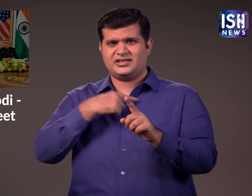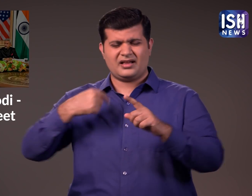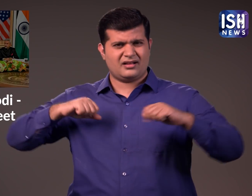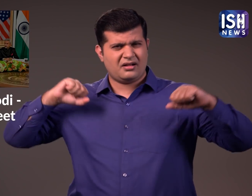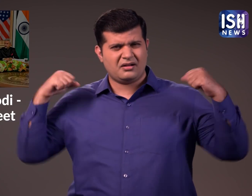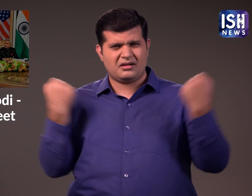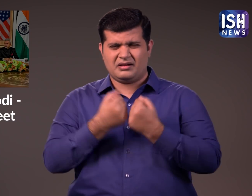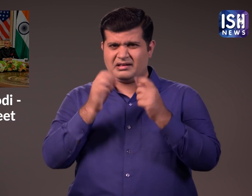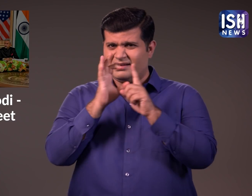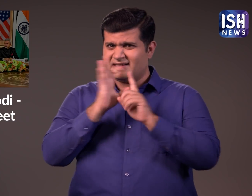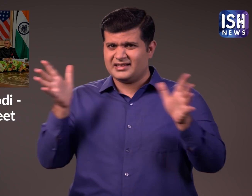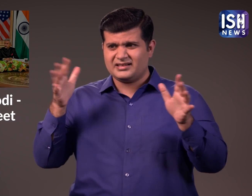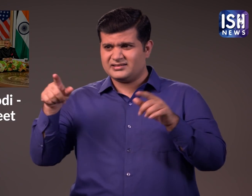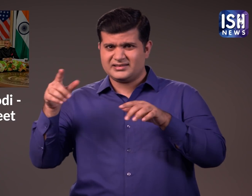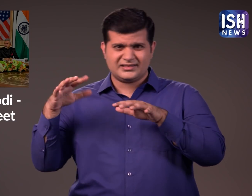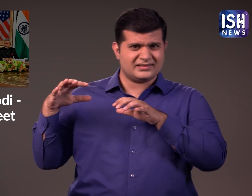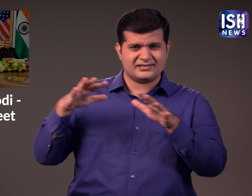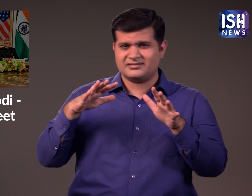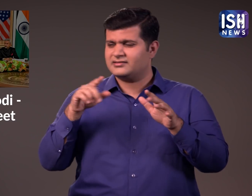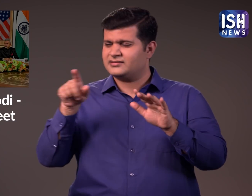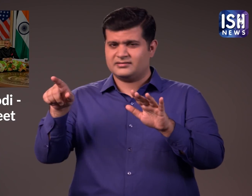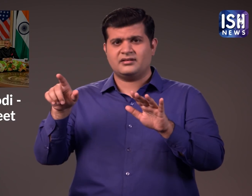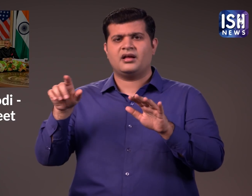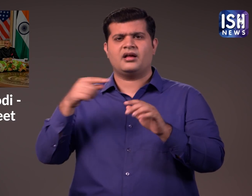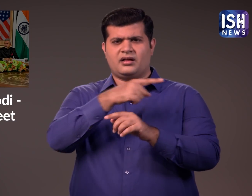and there was a huge scuffle,